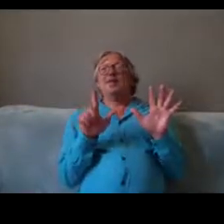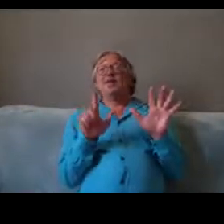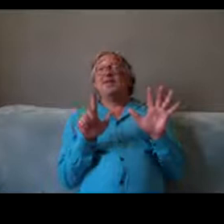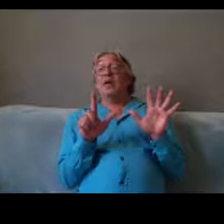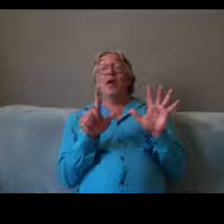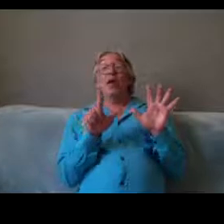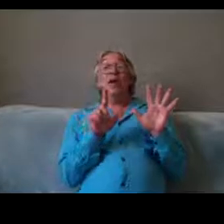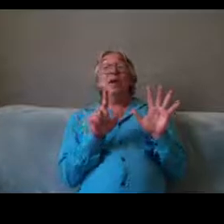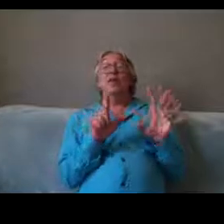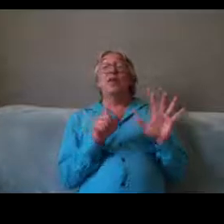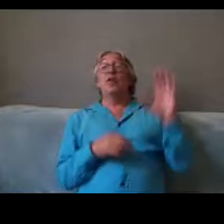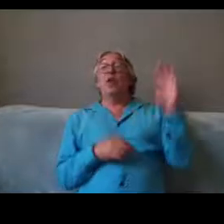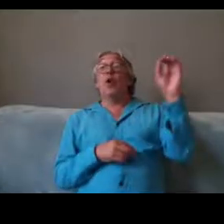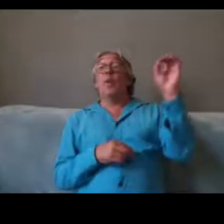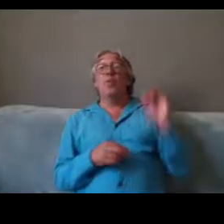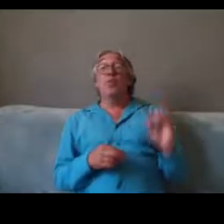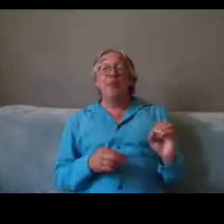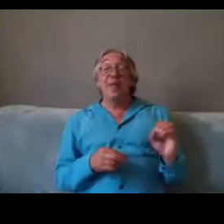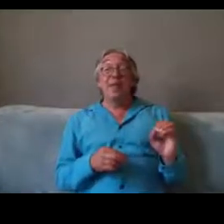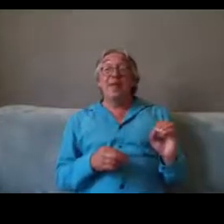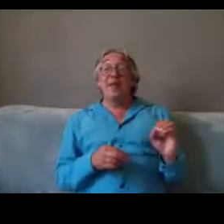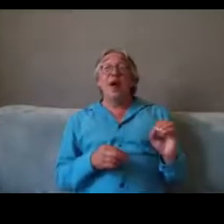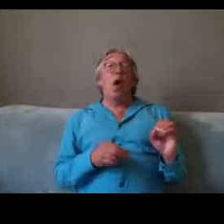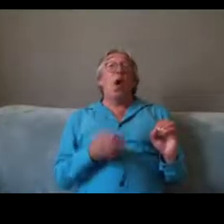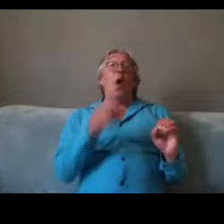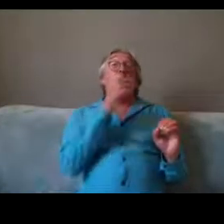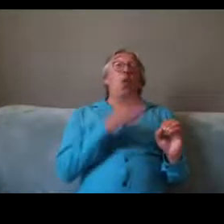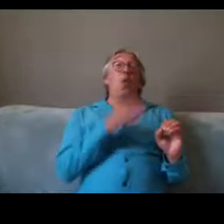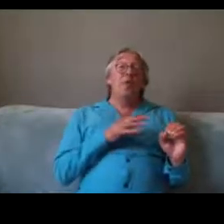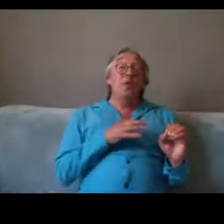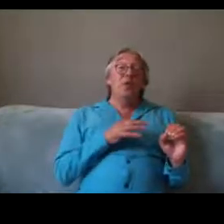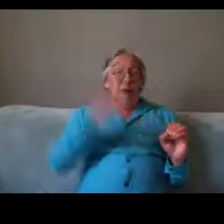More than 30 countries. You have the full list on the slide.